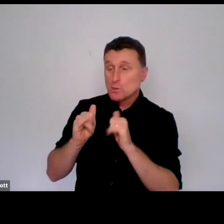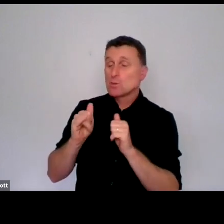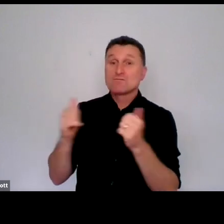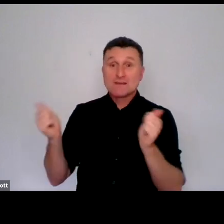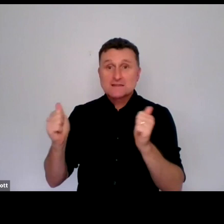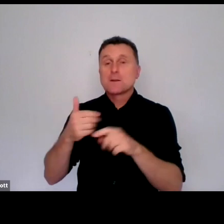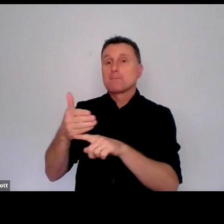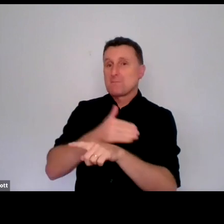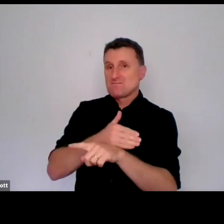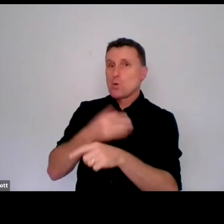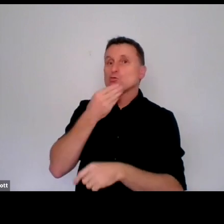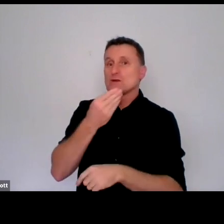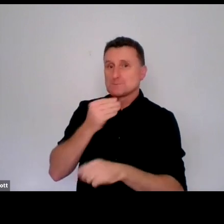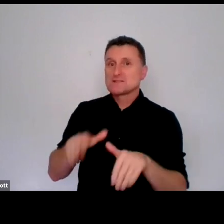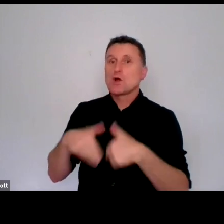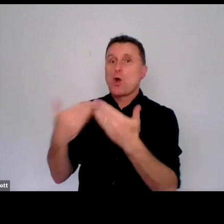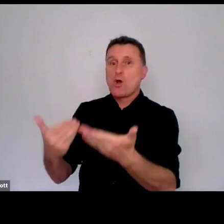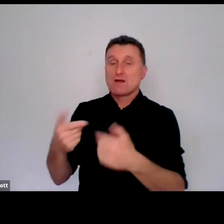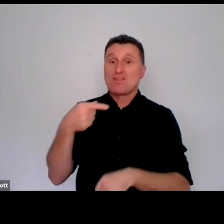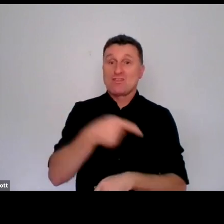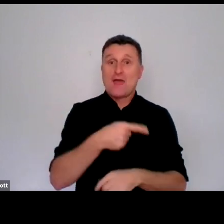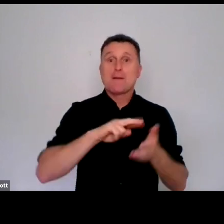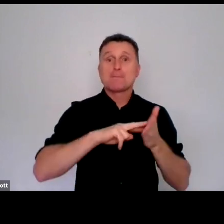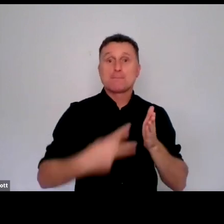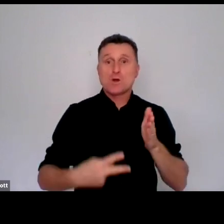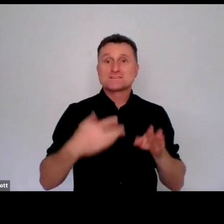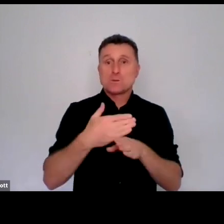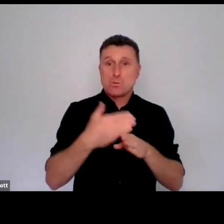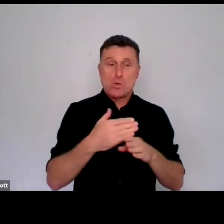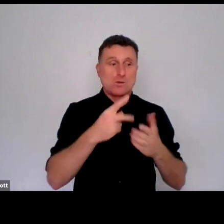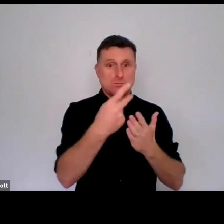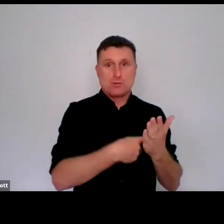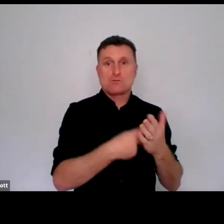The policy work programme is relatively large with some existing commitments.